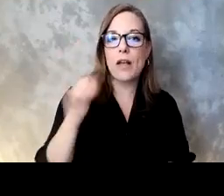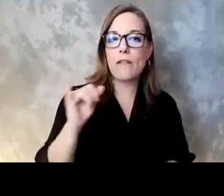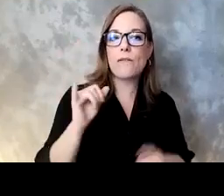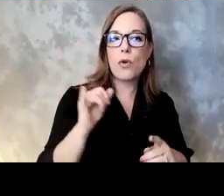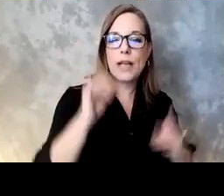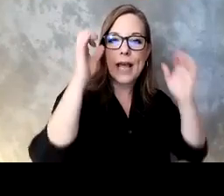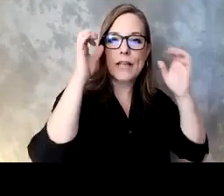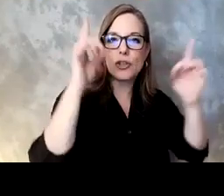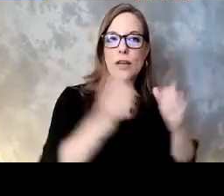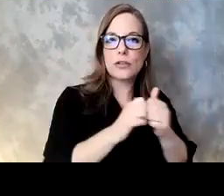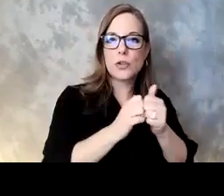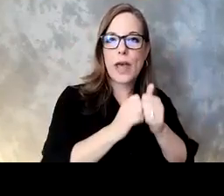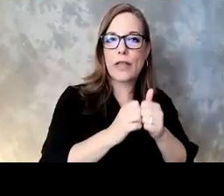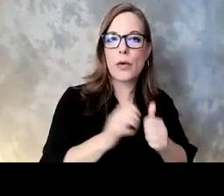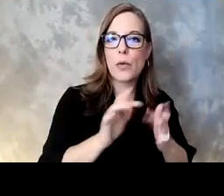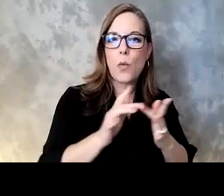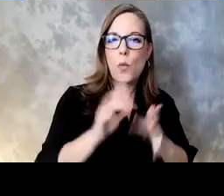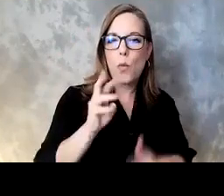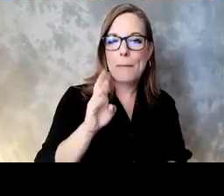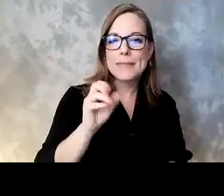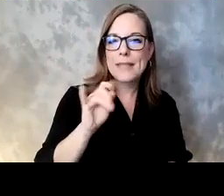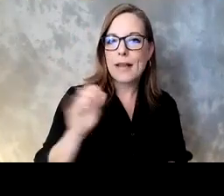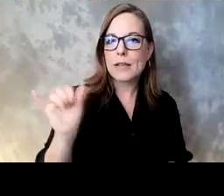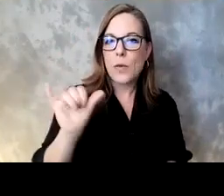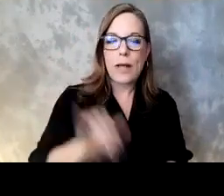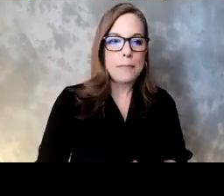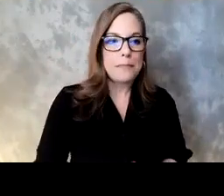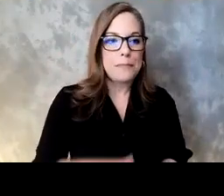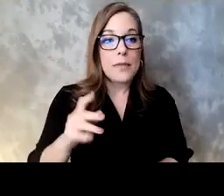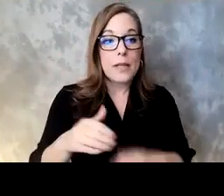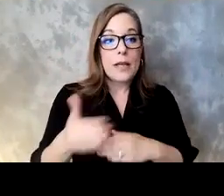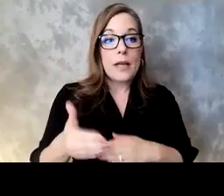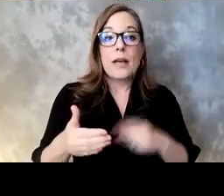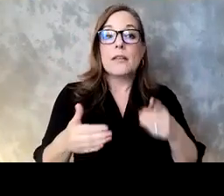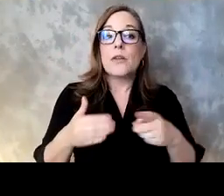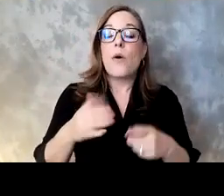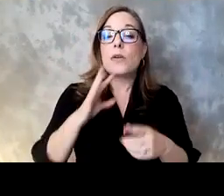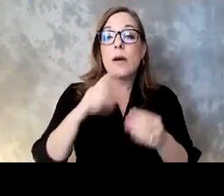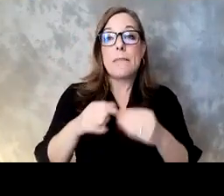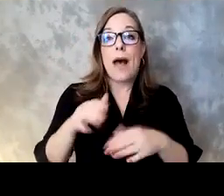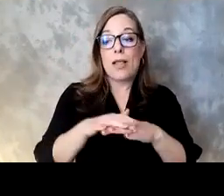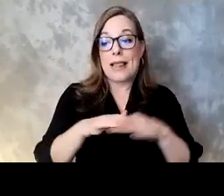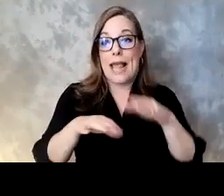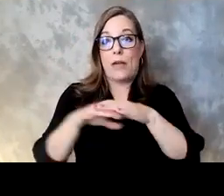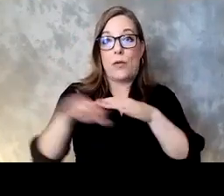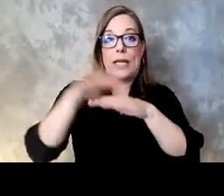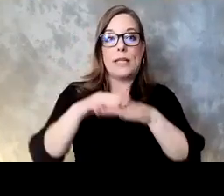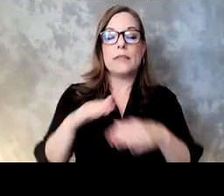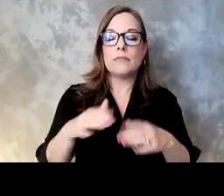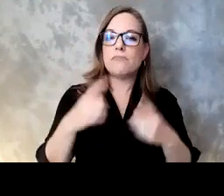Next slide please. So in order to think about layering for to achieve a full-day of UPK